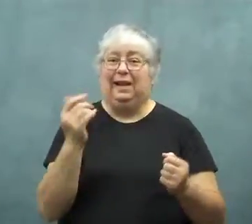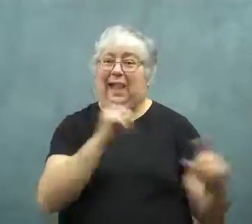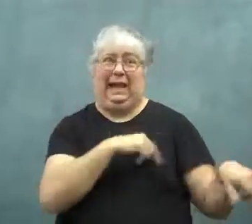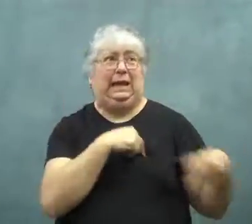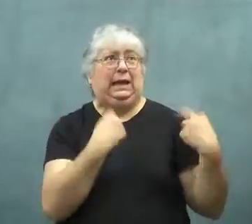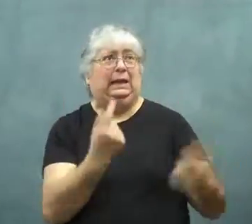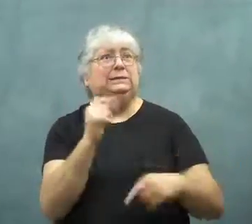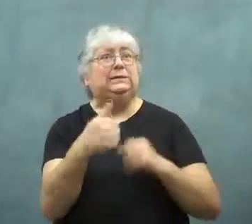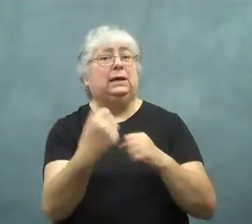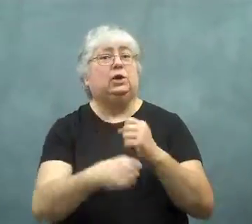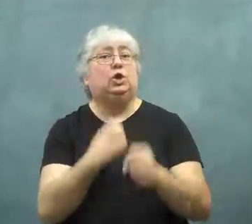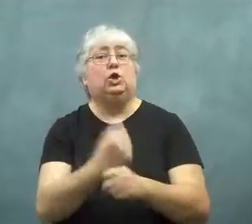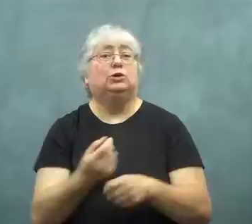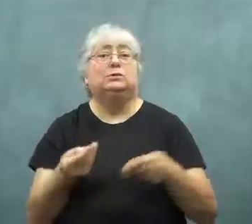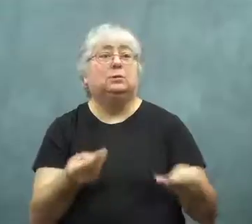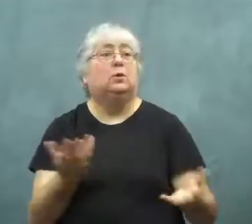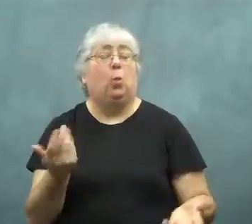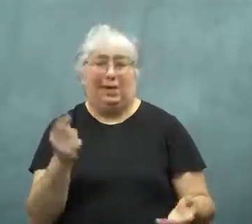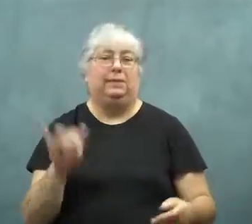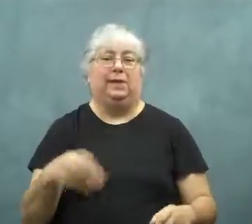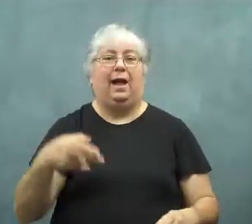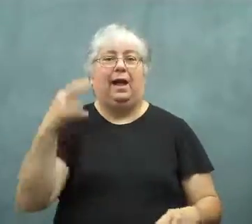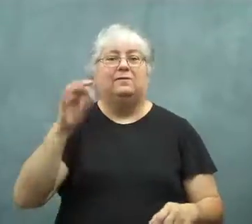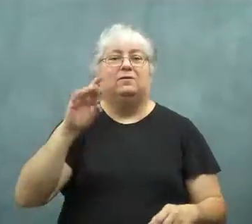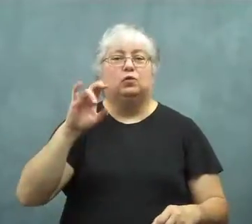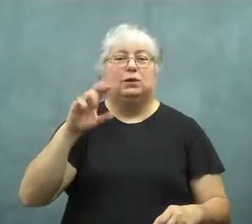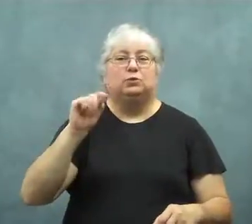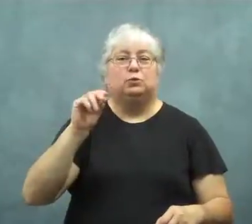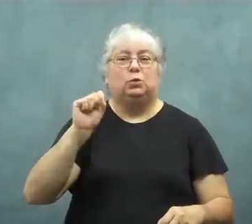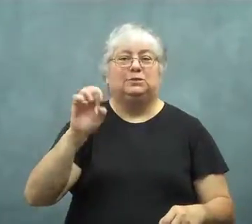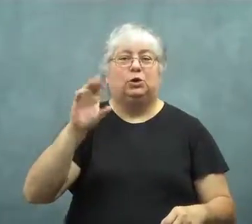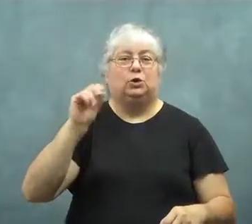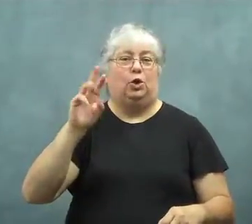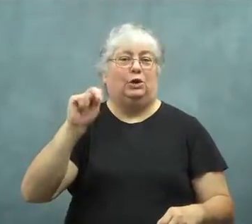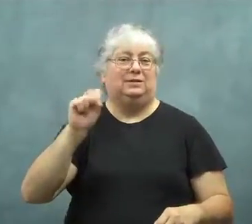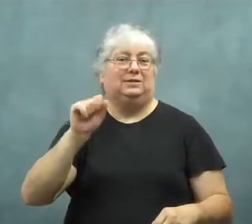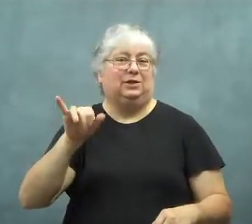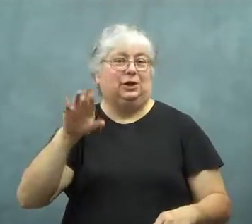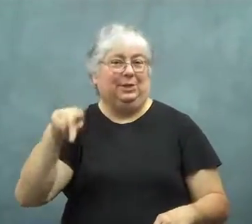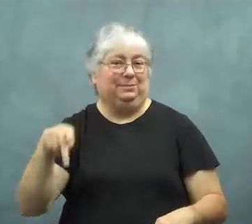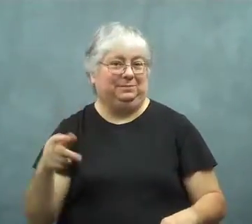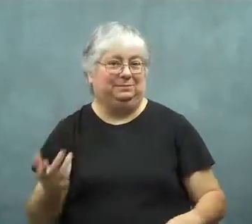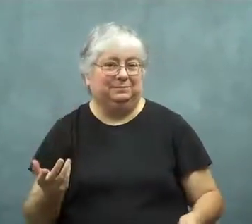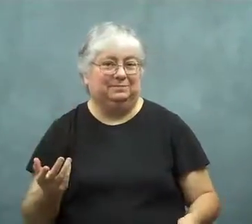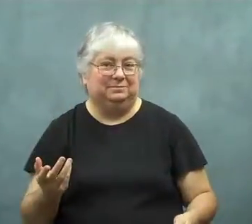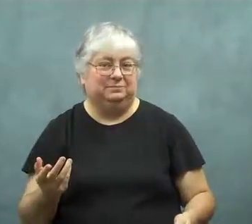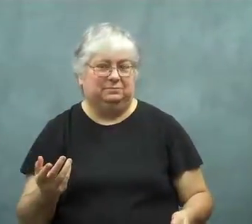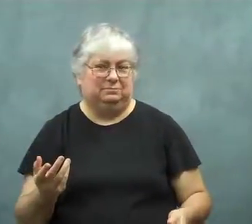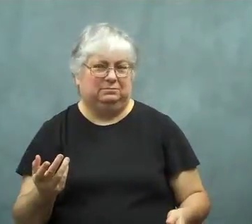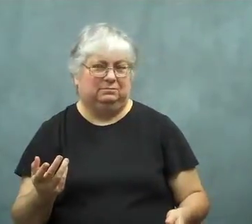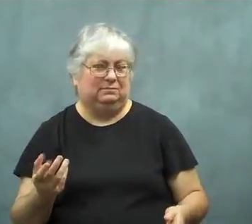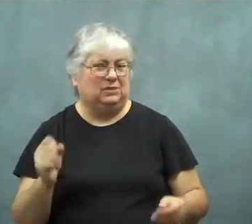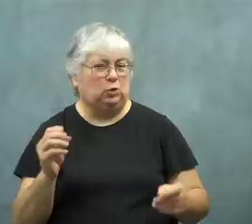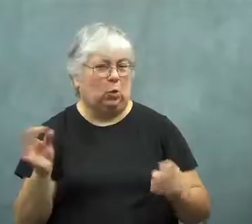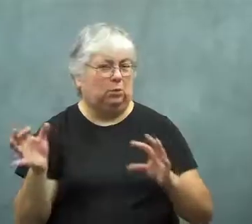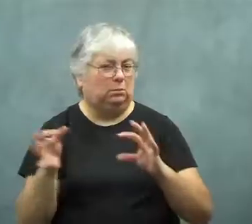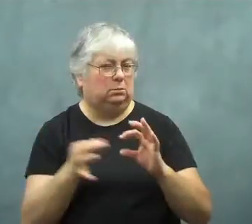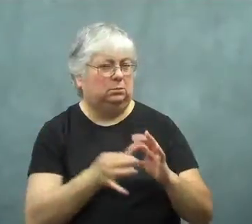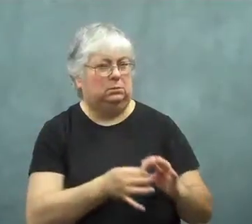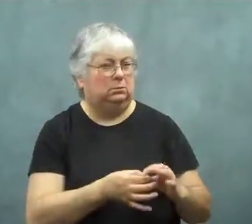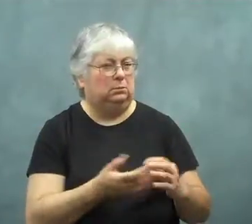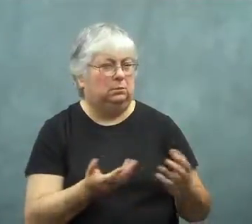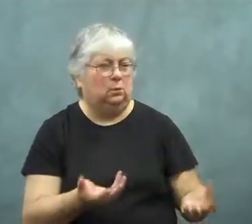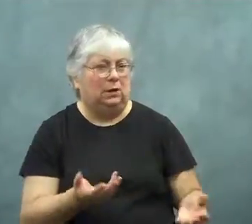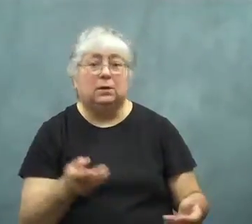Over the past decade, beekeepers have fed their bees high fructose corn syrup.